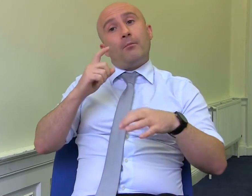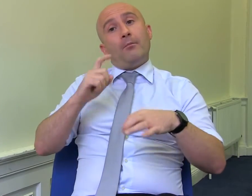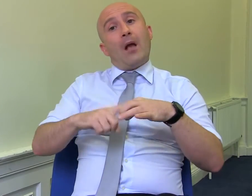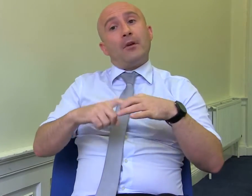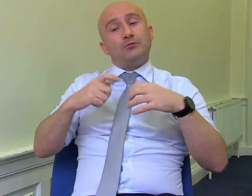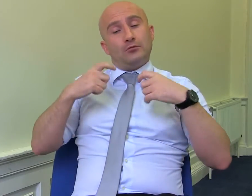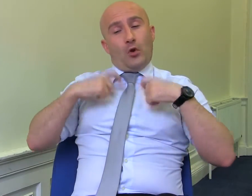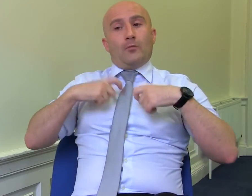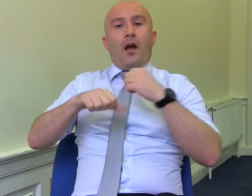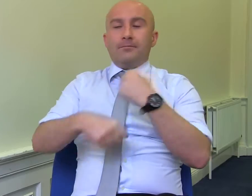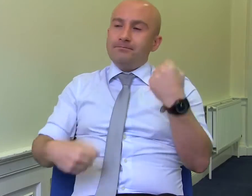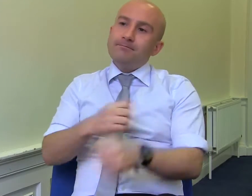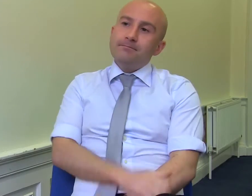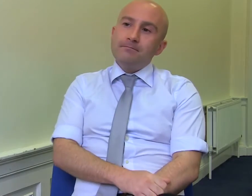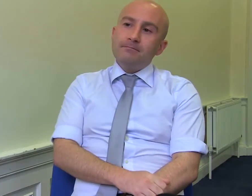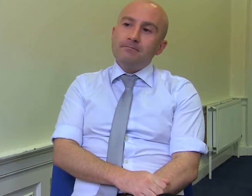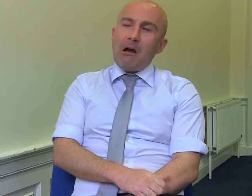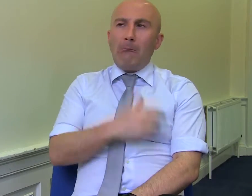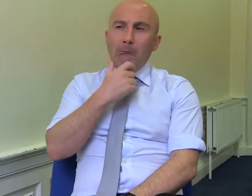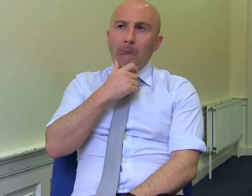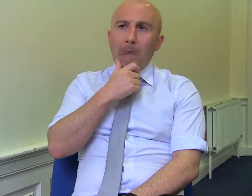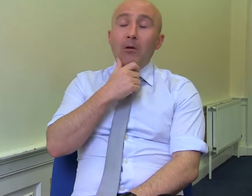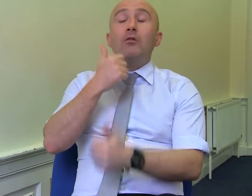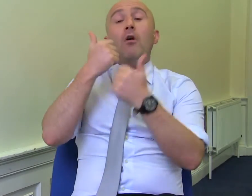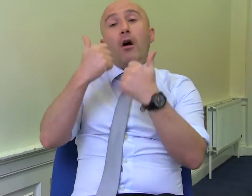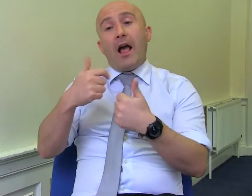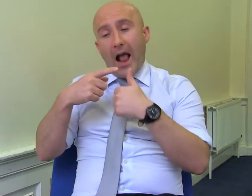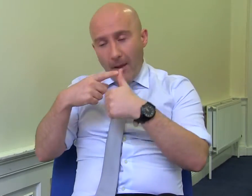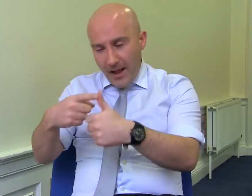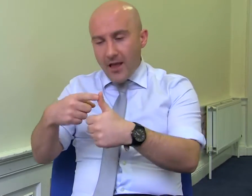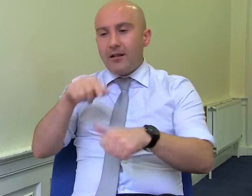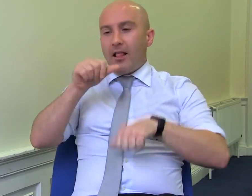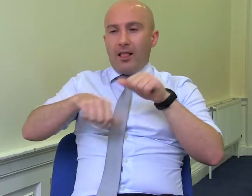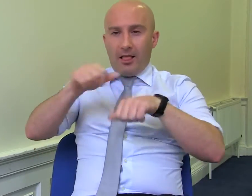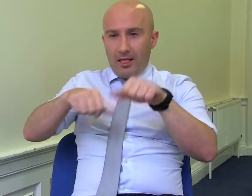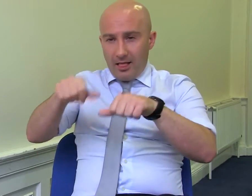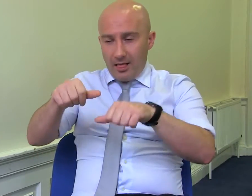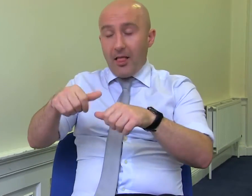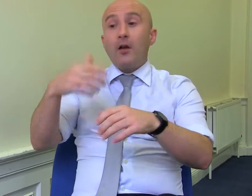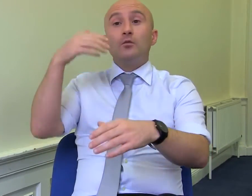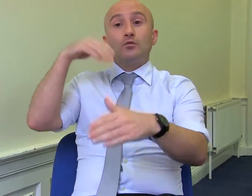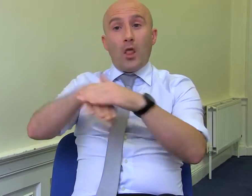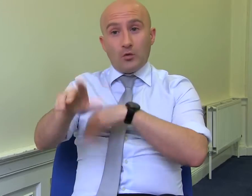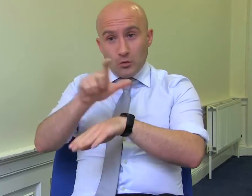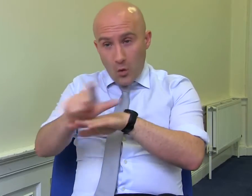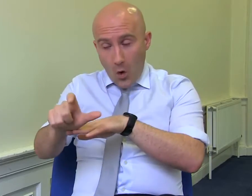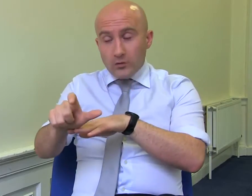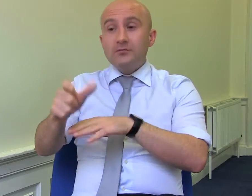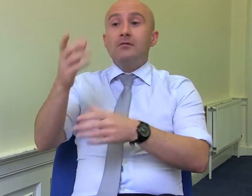And Deaf Action encouraged me to go and become a qualified social worker, which I considered for a bit, eventually applied,